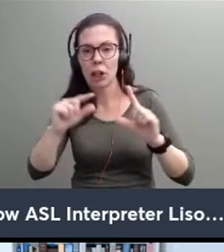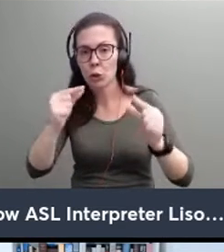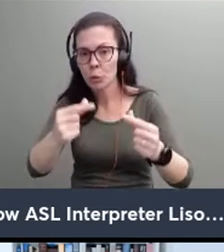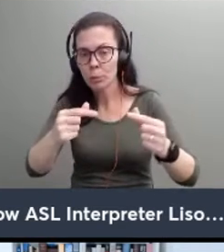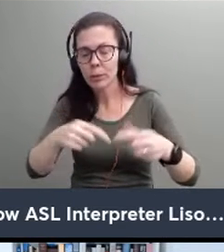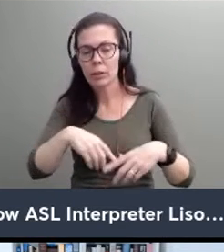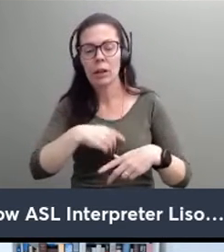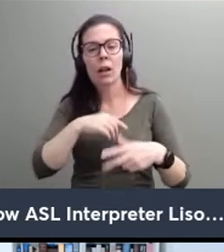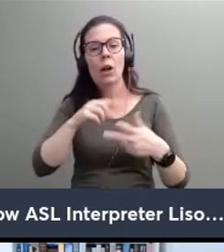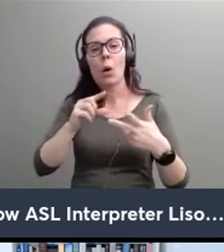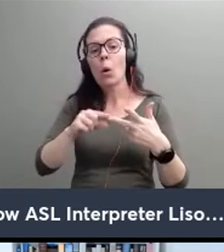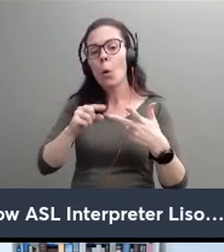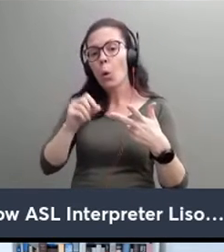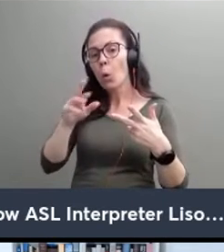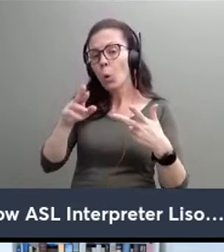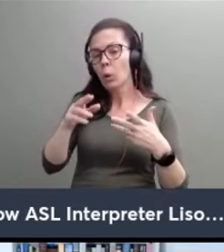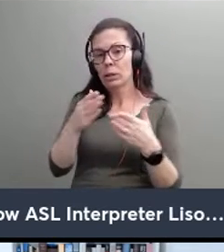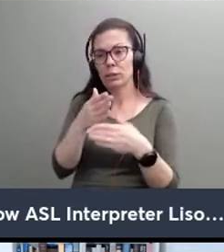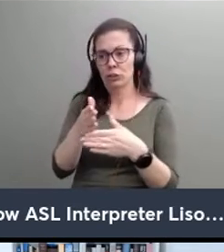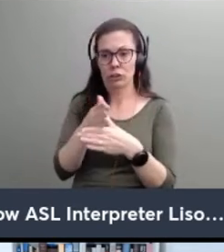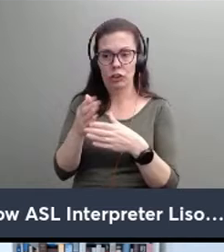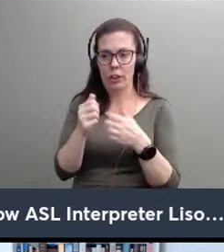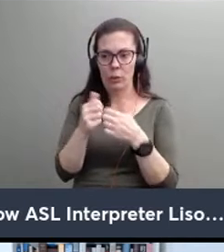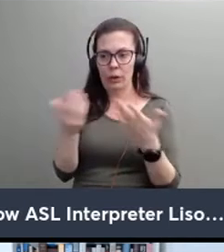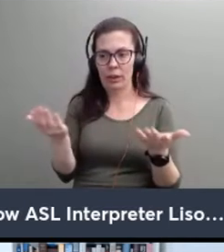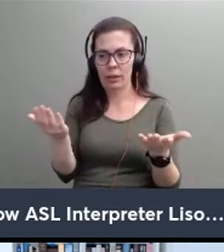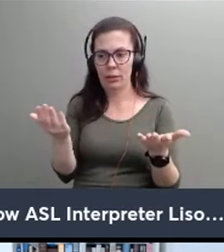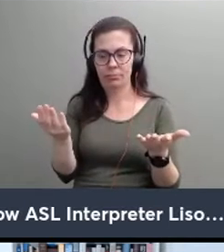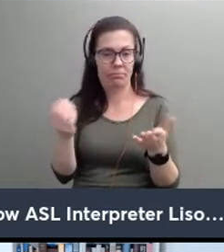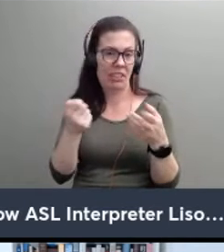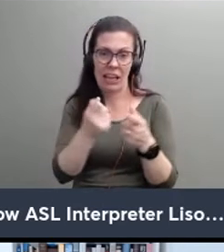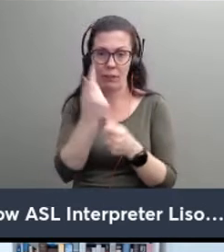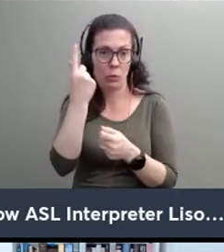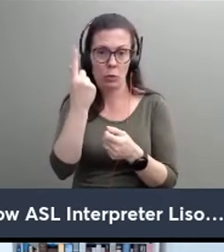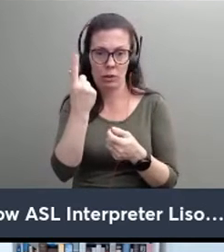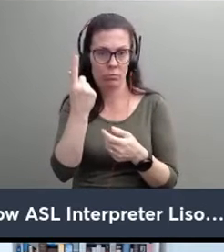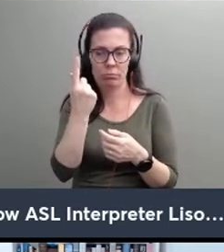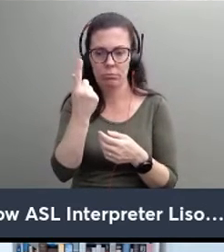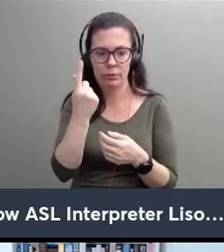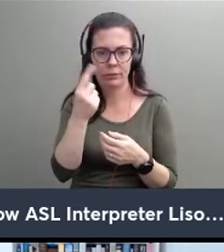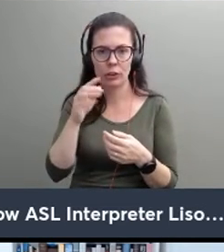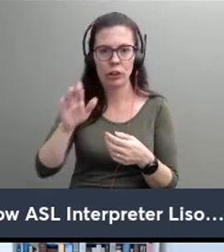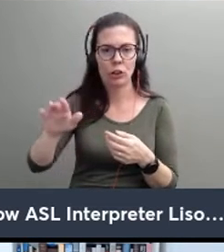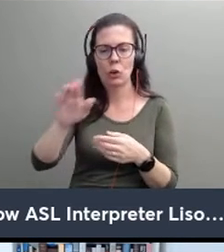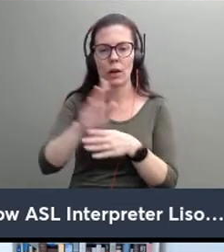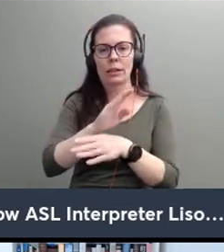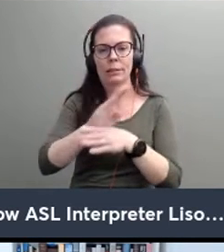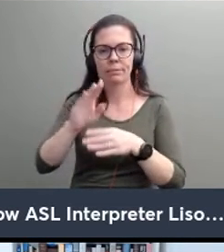or you can decide to share it with everyone in your enterprise, which is your company.